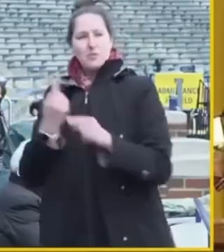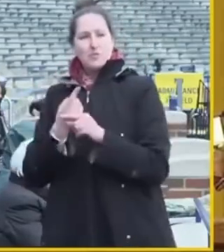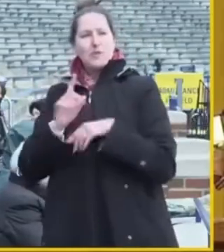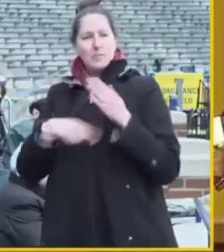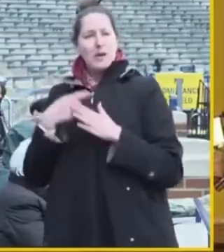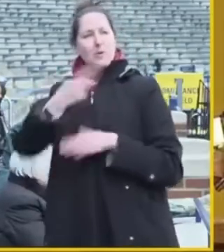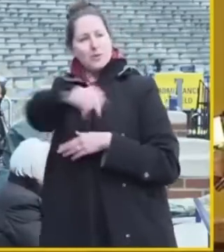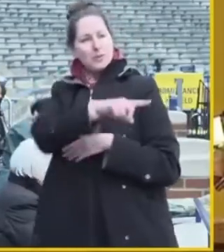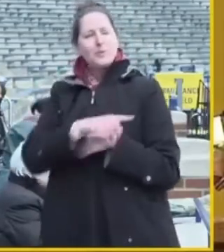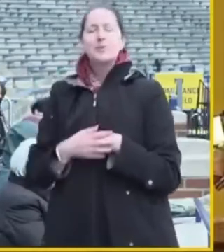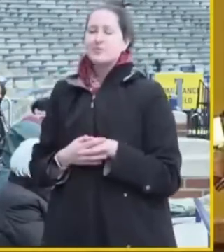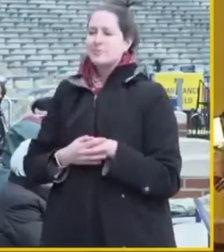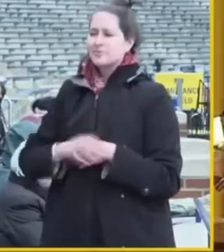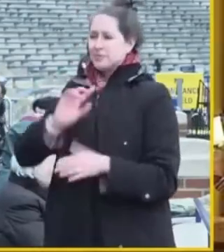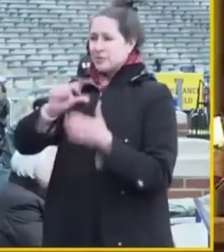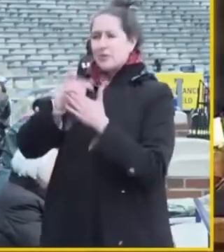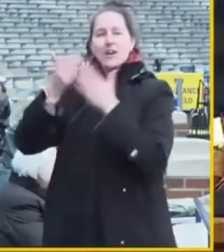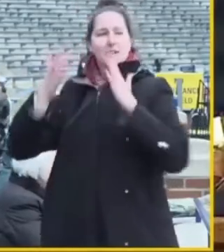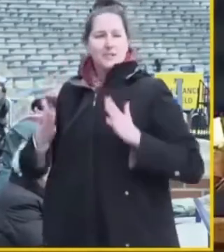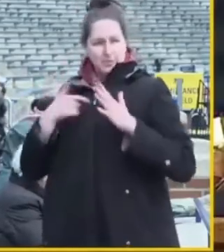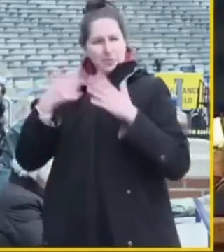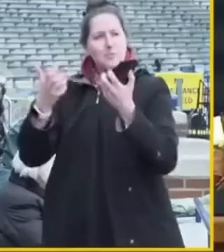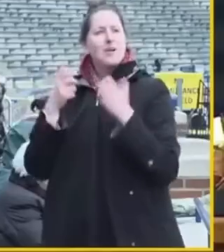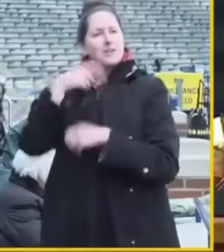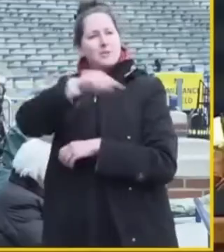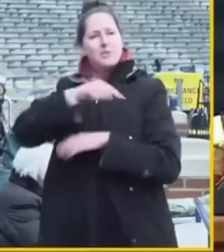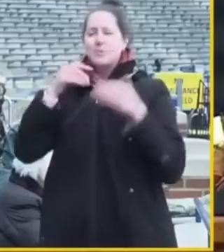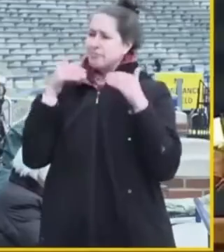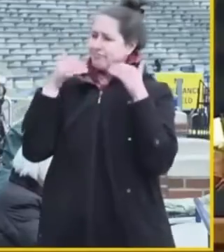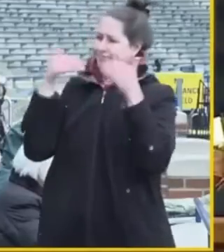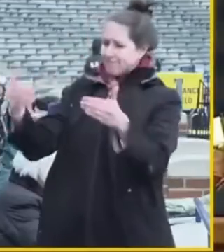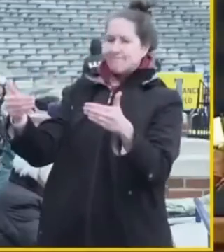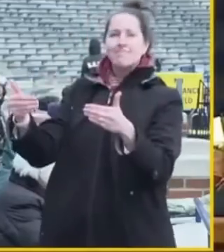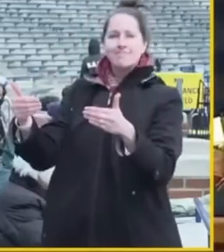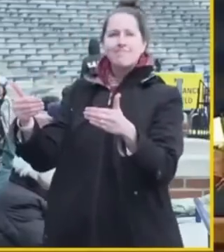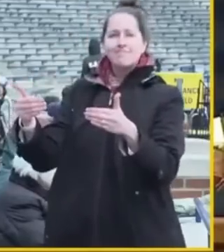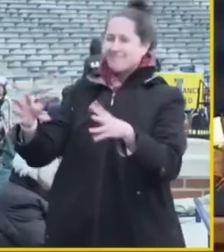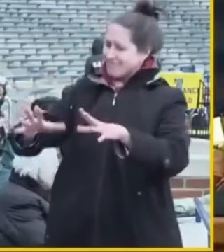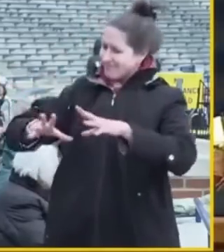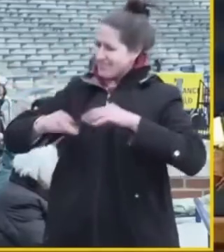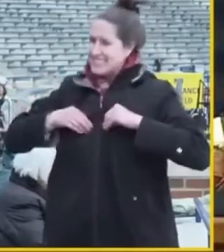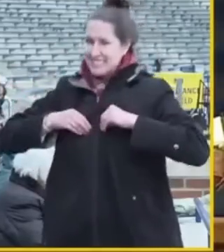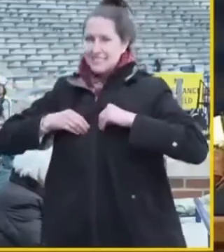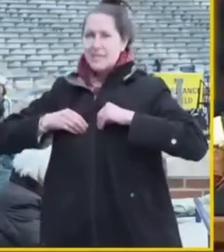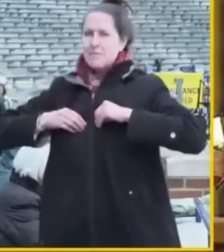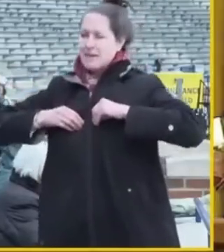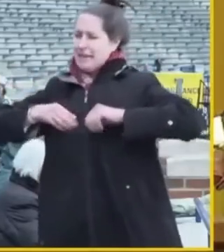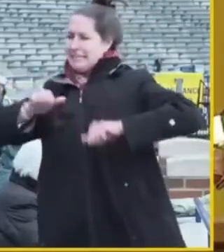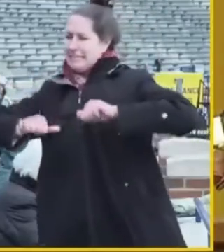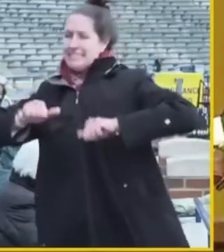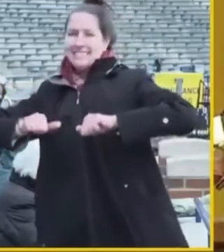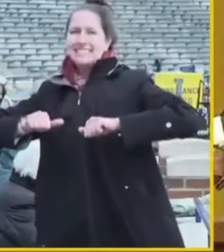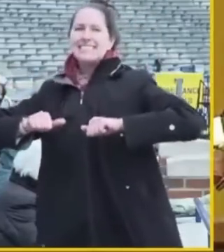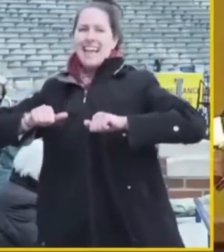So, graduates, I want you to go forth, and lean into the uncertainty and the chaos of this moment.